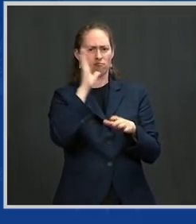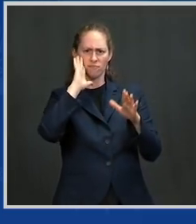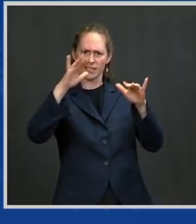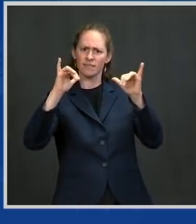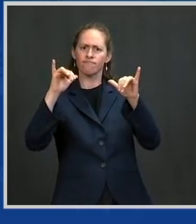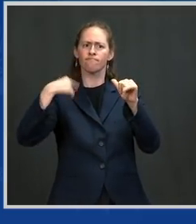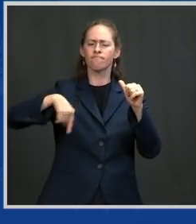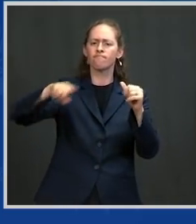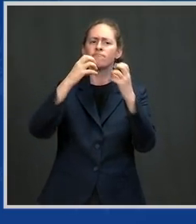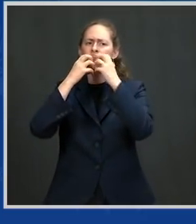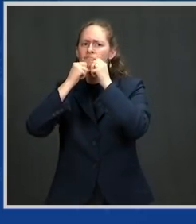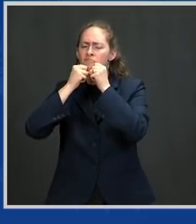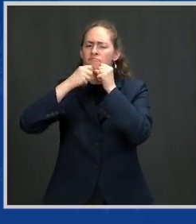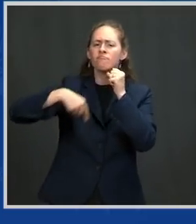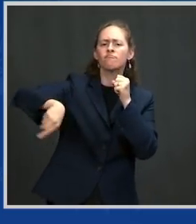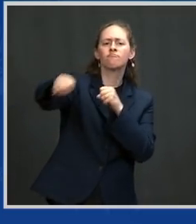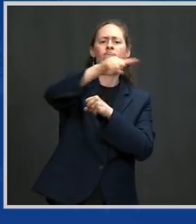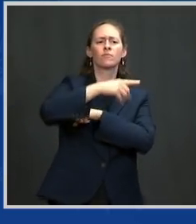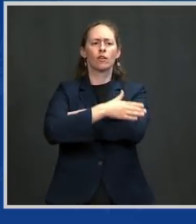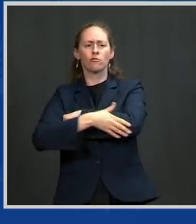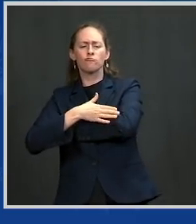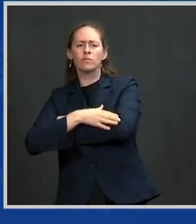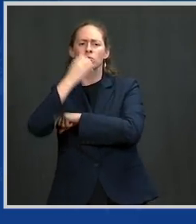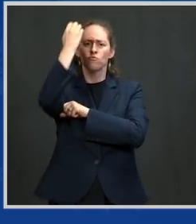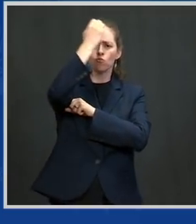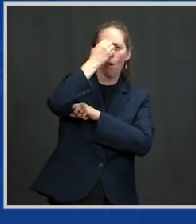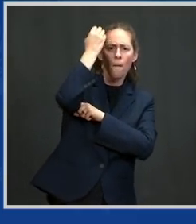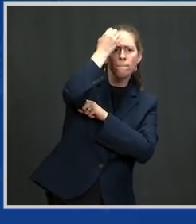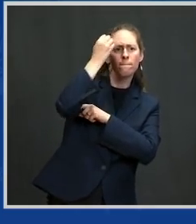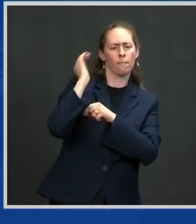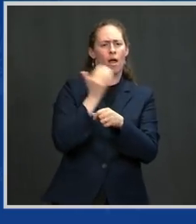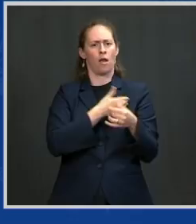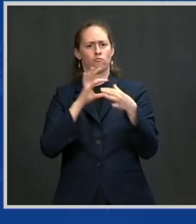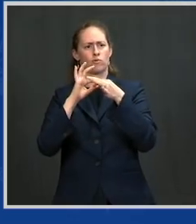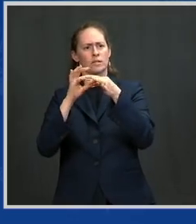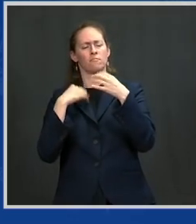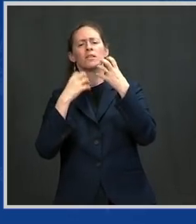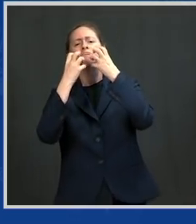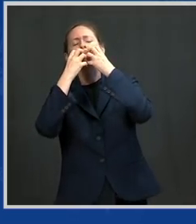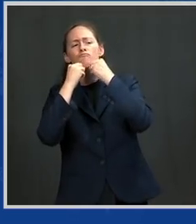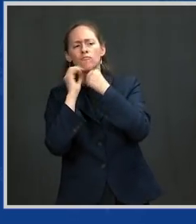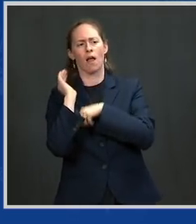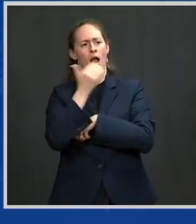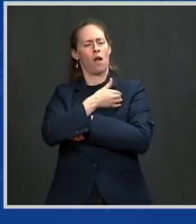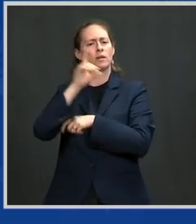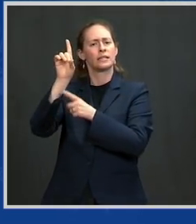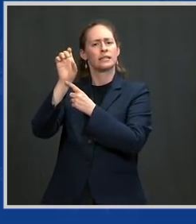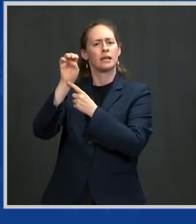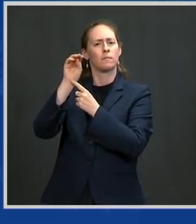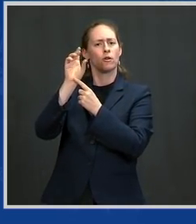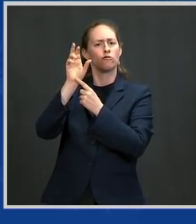or stand up for democratic values. As Allies, we also affirmed our continued support